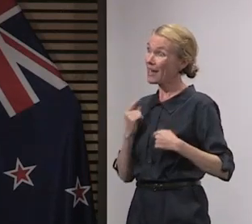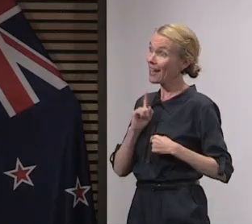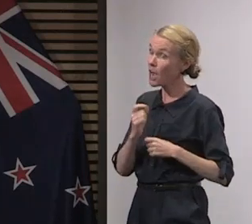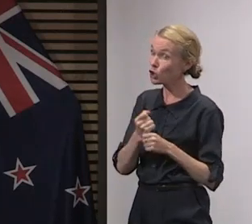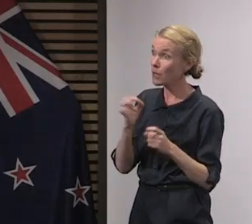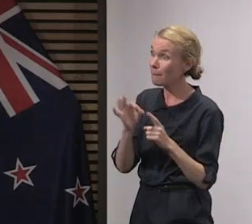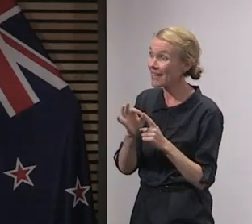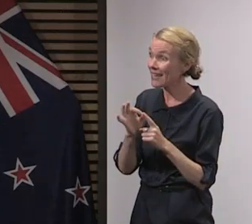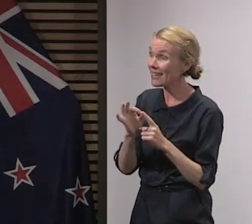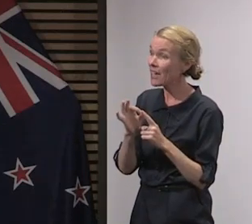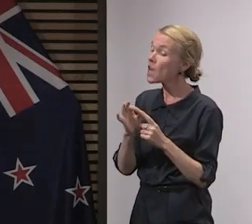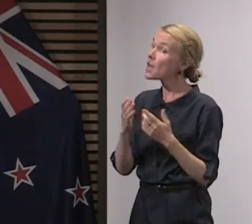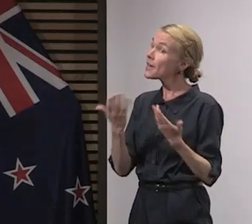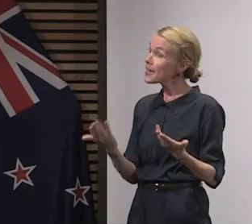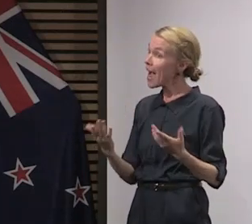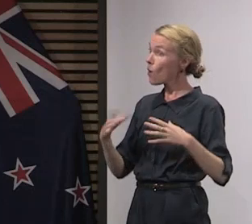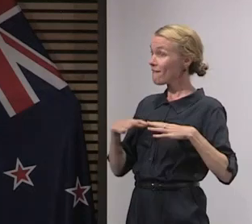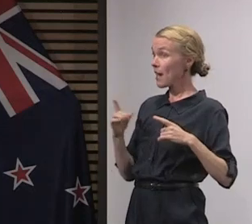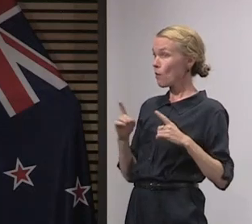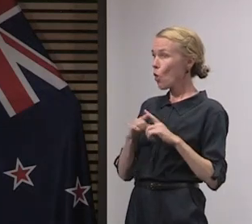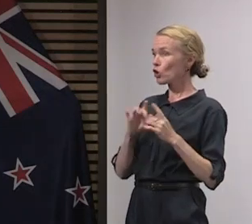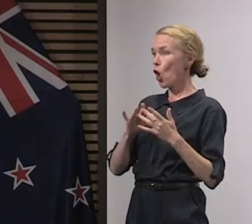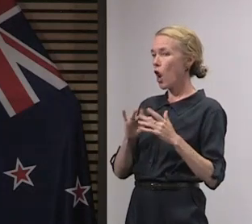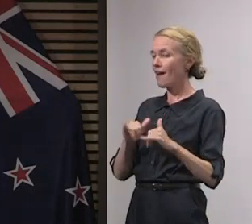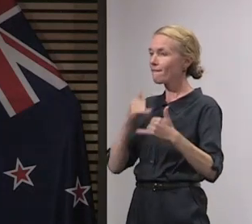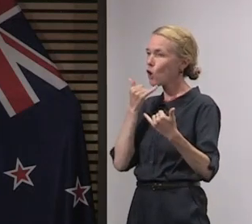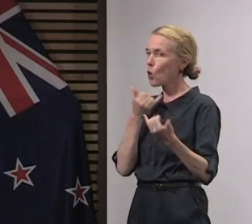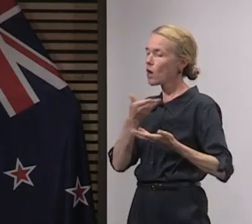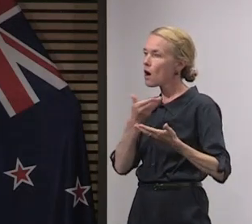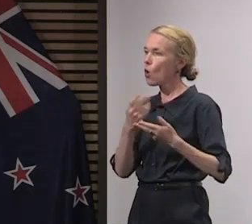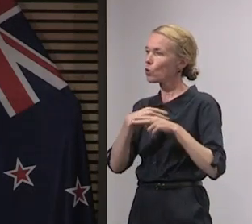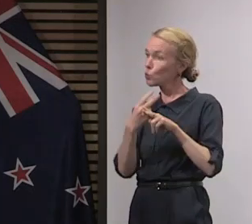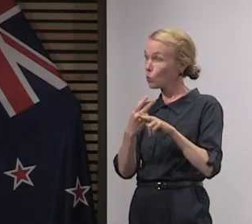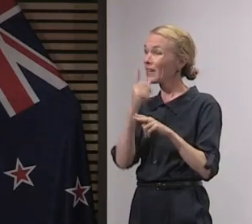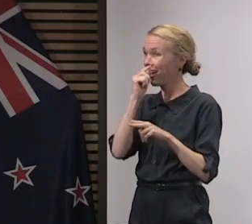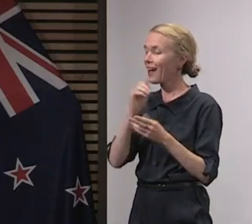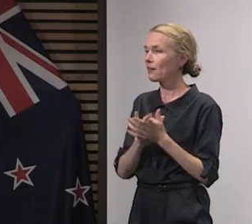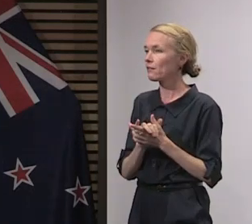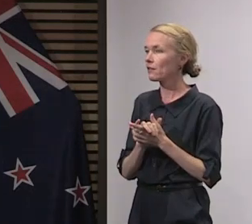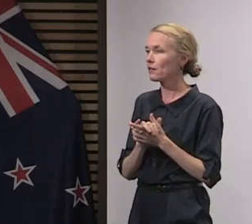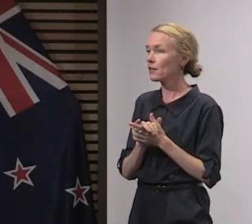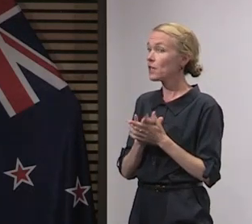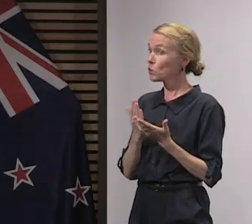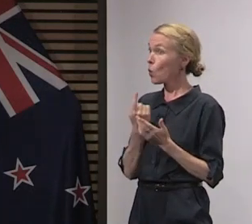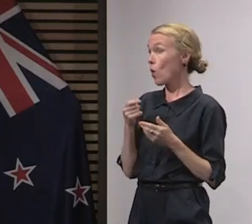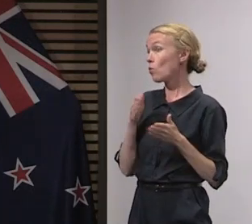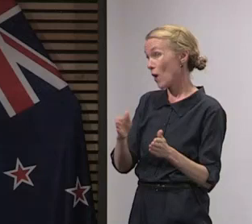GP or to visit your GP, many